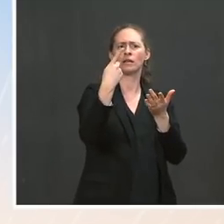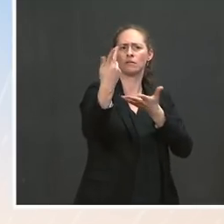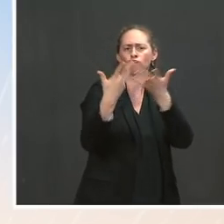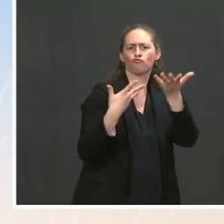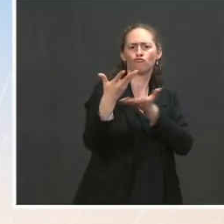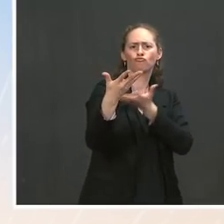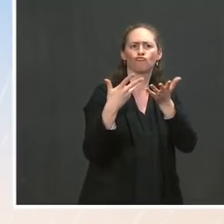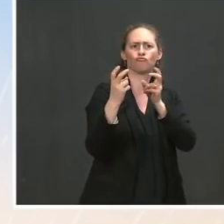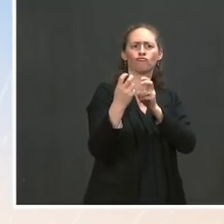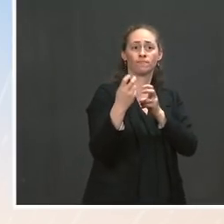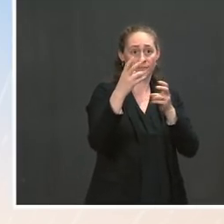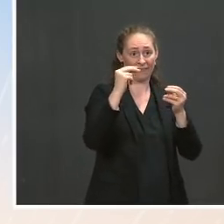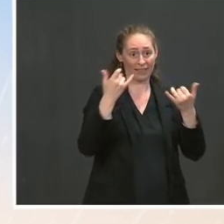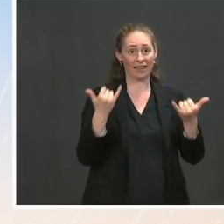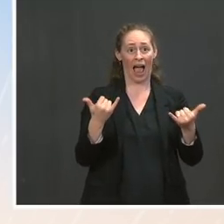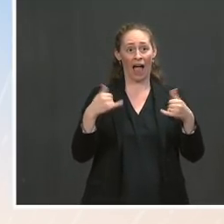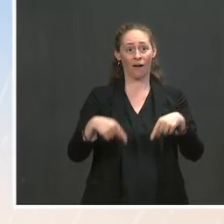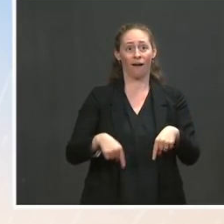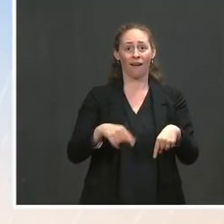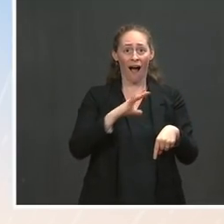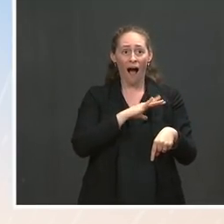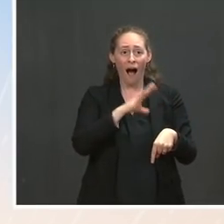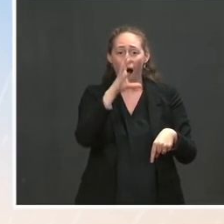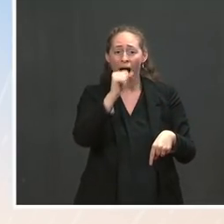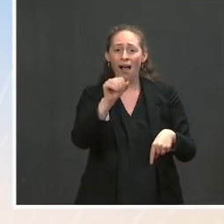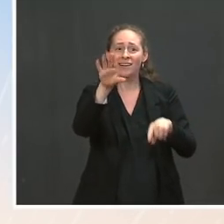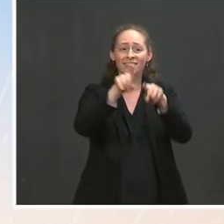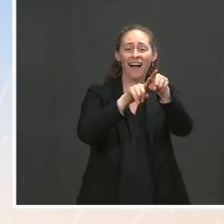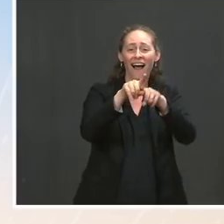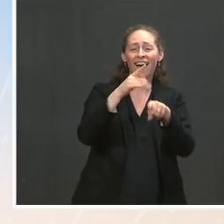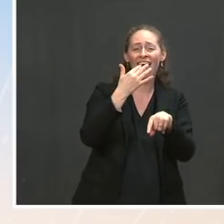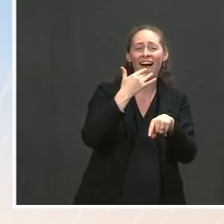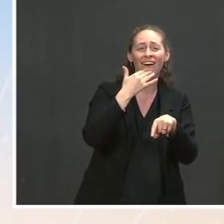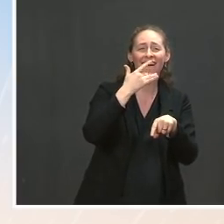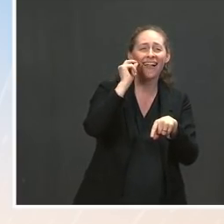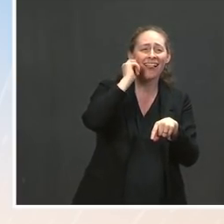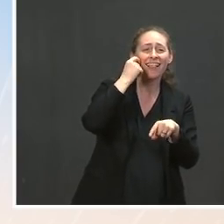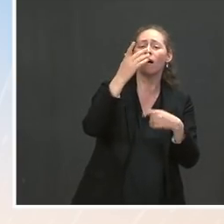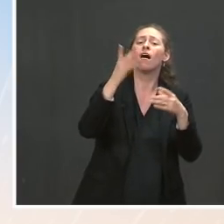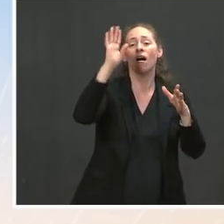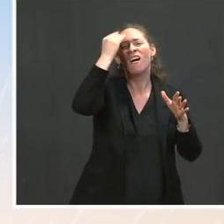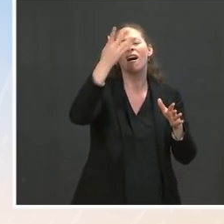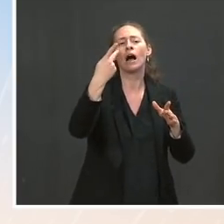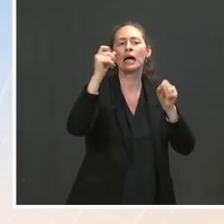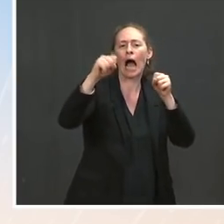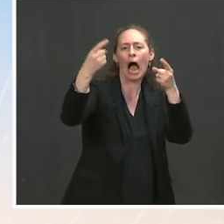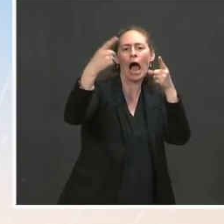and have a conversation with you even when we disagree. The President's taken your questions, and I'm looking forward to doing Fox News Sunday,